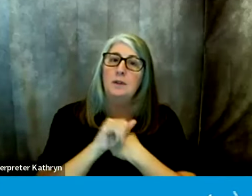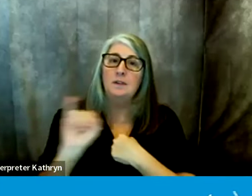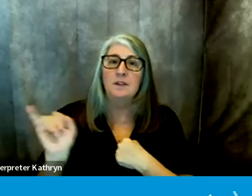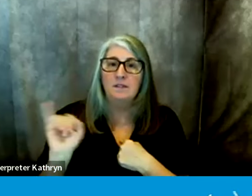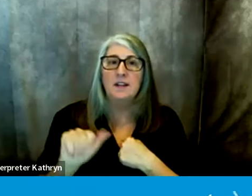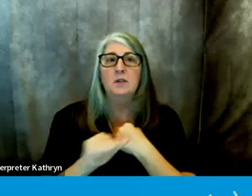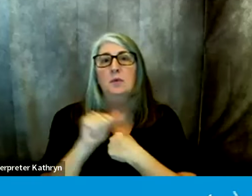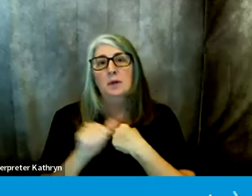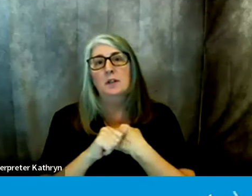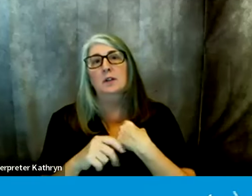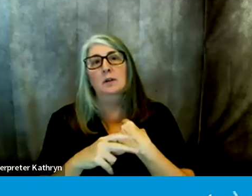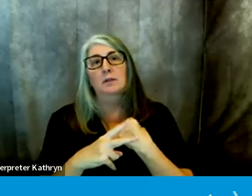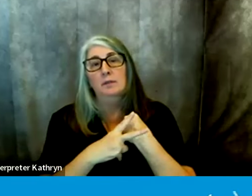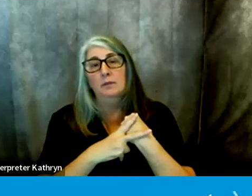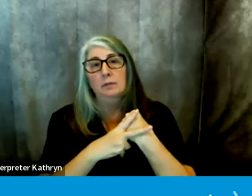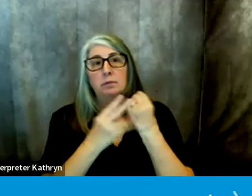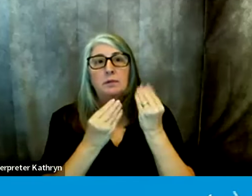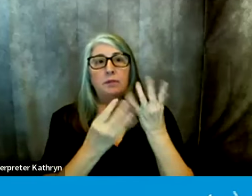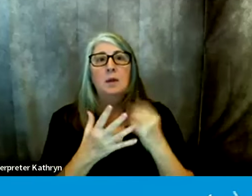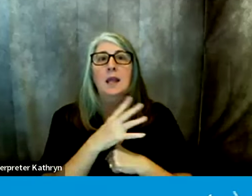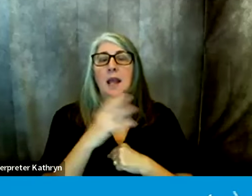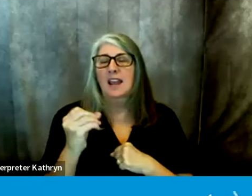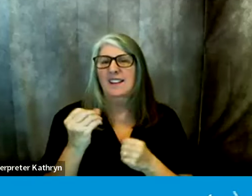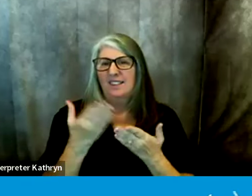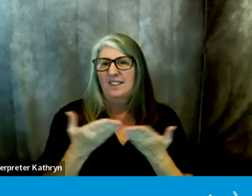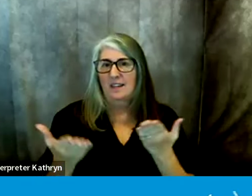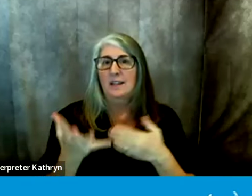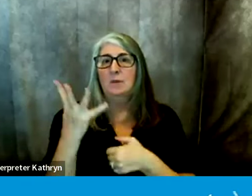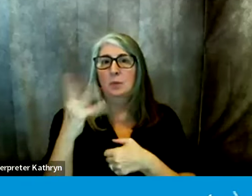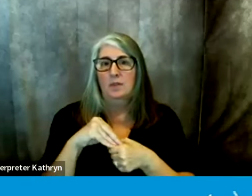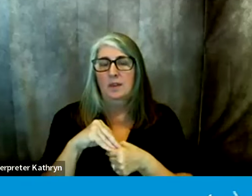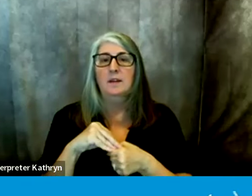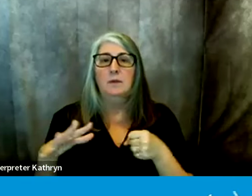things that are also there with an indwelling Foley catheter that goes through the urethra.